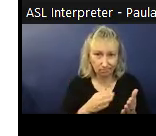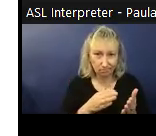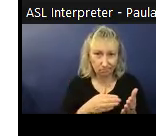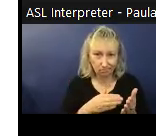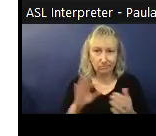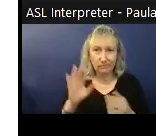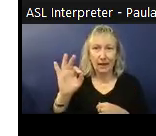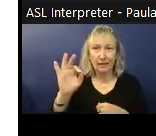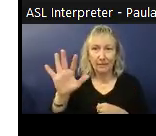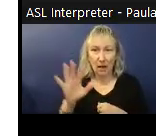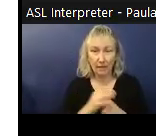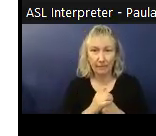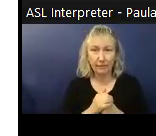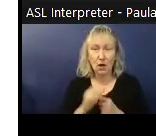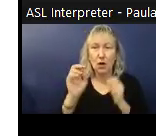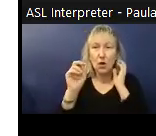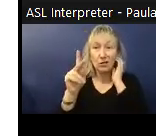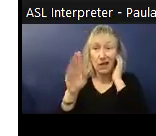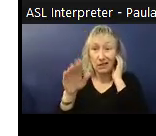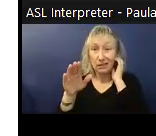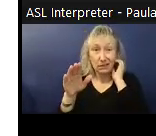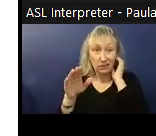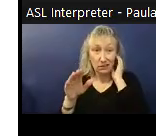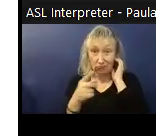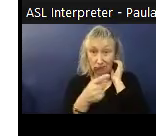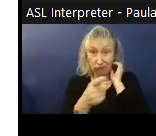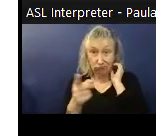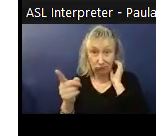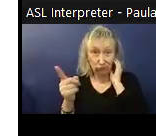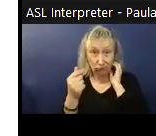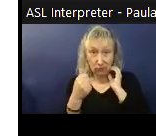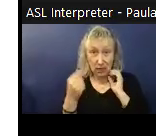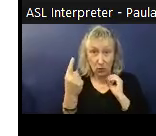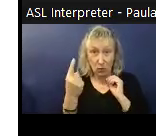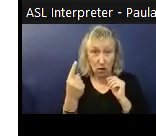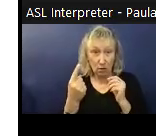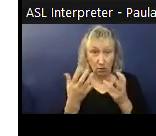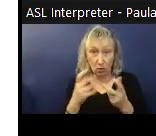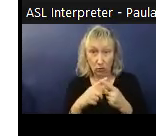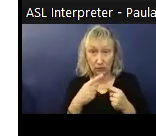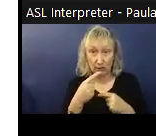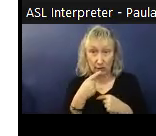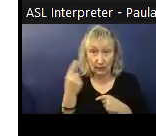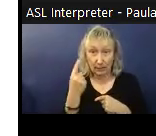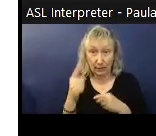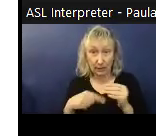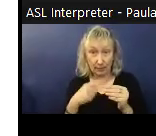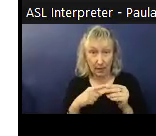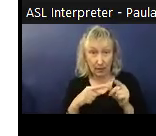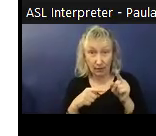Does anyone have any comments that they want to put on the record for 0095